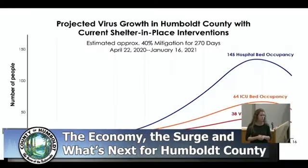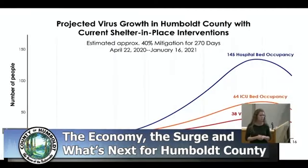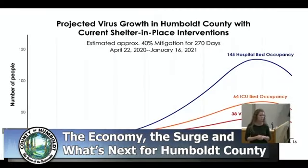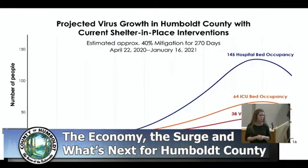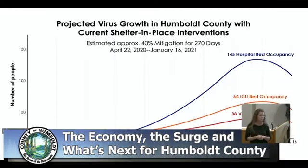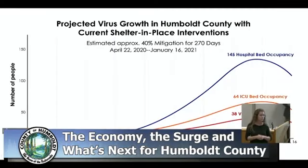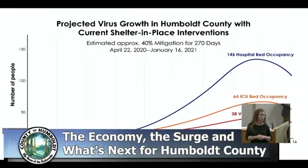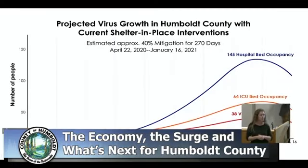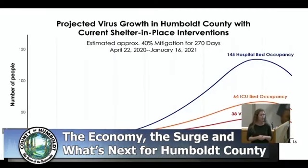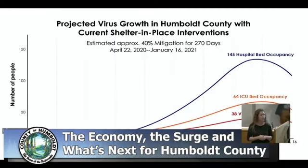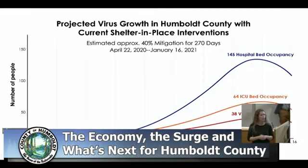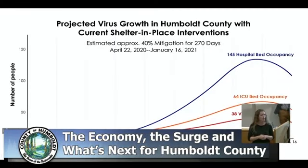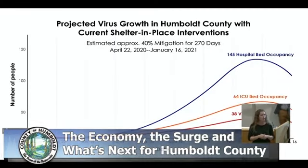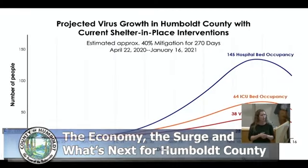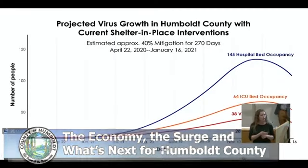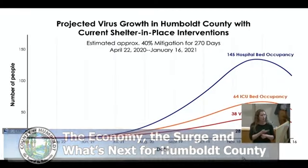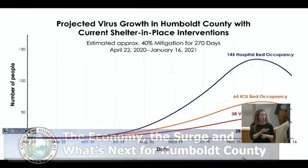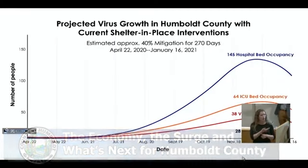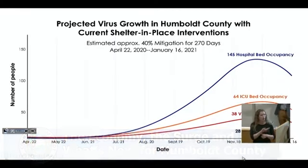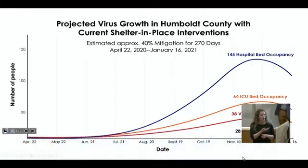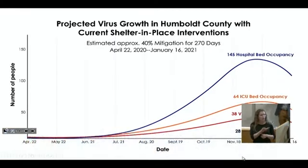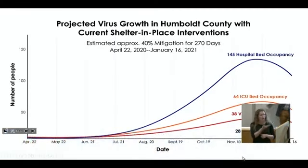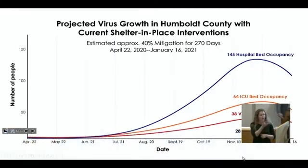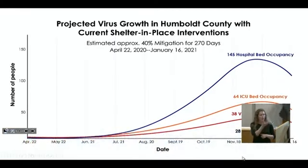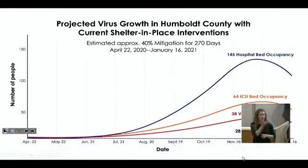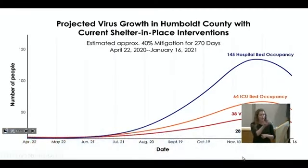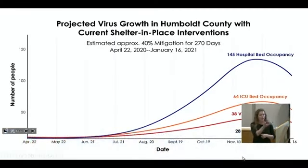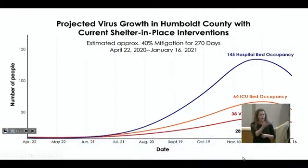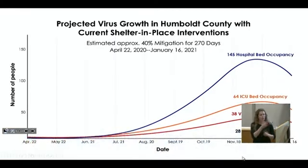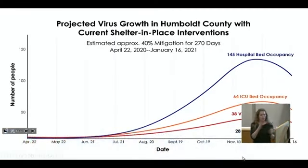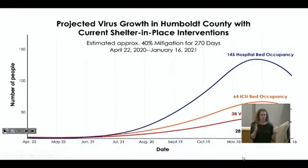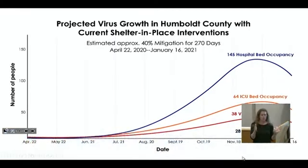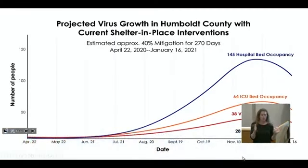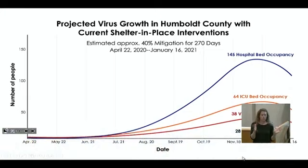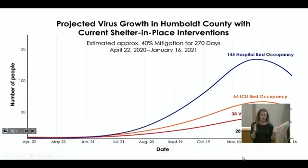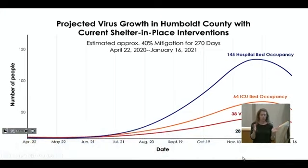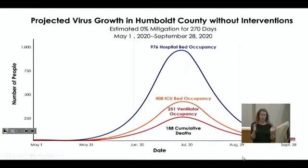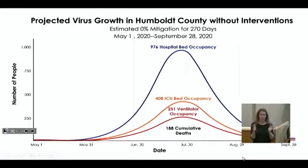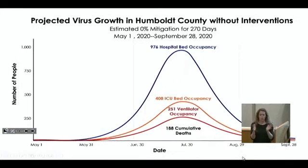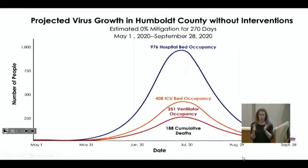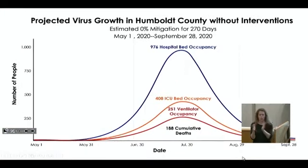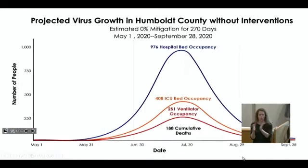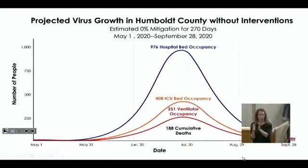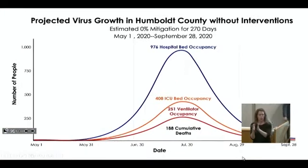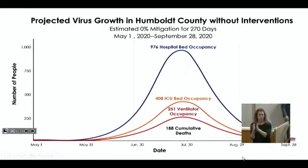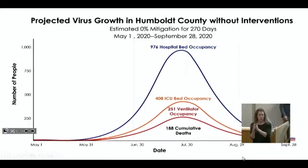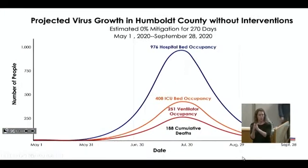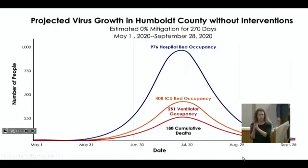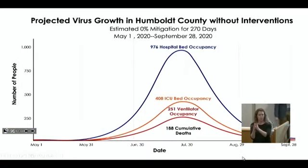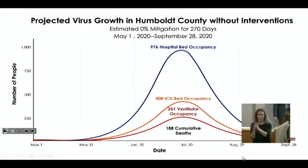of the, the far end of the continuum of our book in here of a potential response.